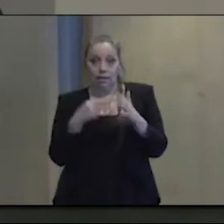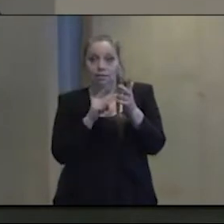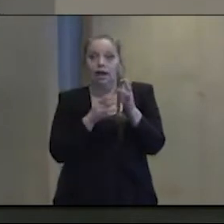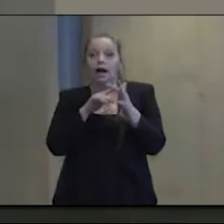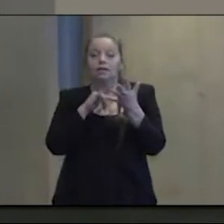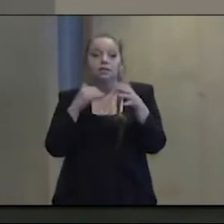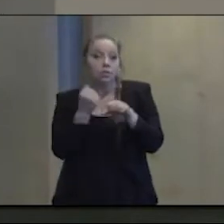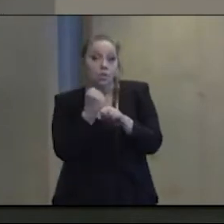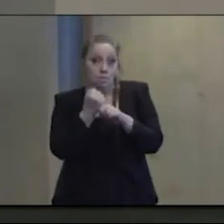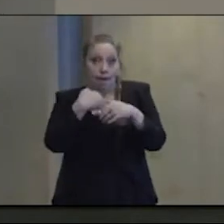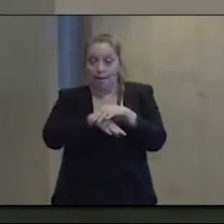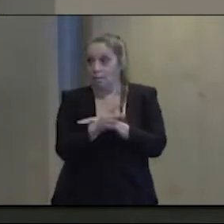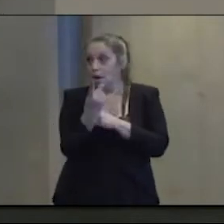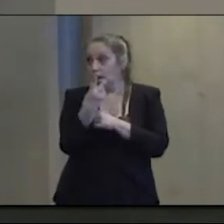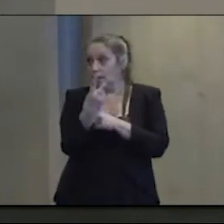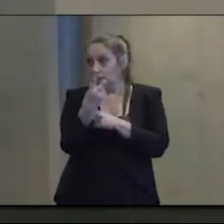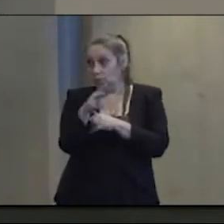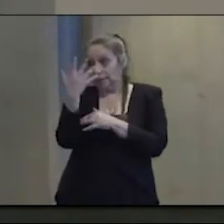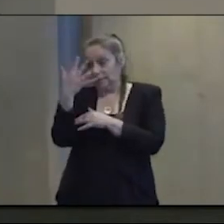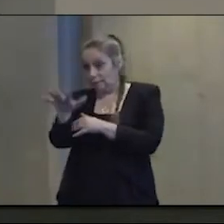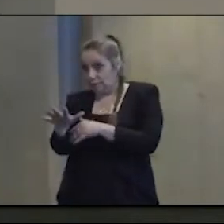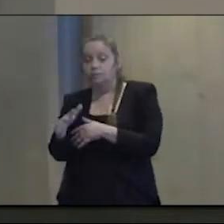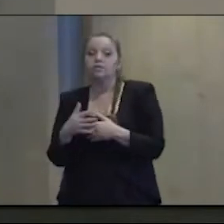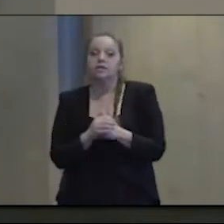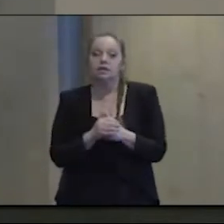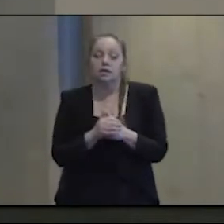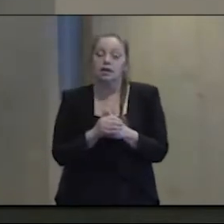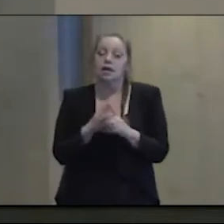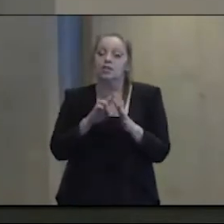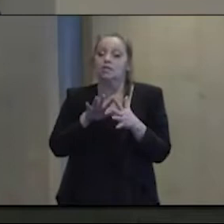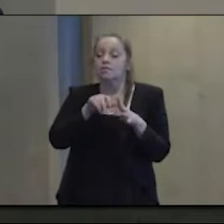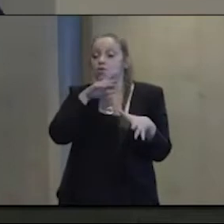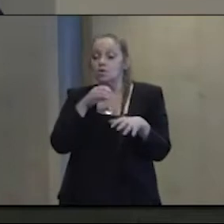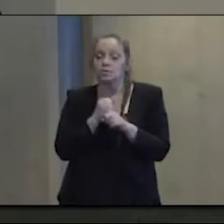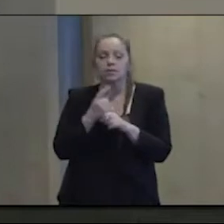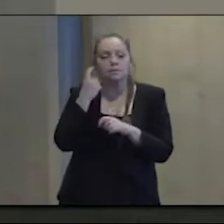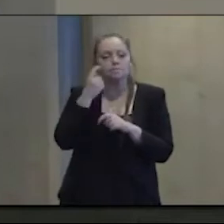by 2050. The Federal Government is currently considering regulating how this particular